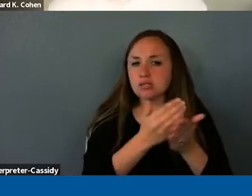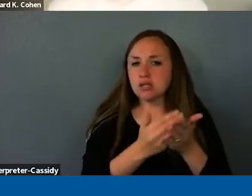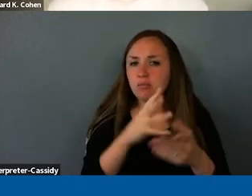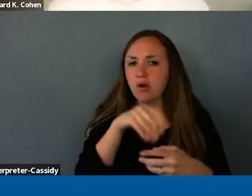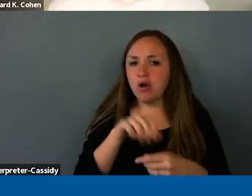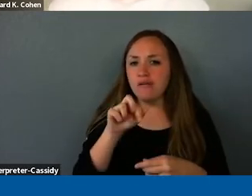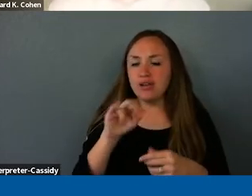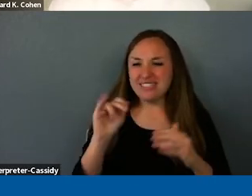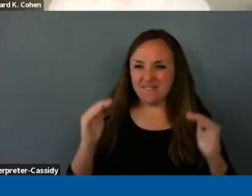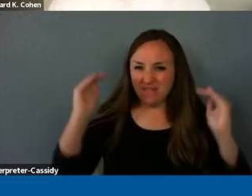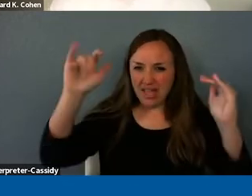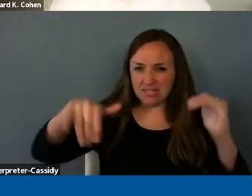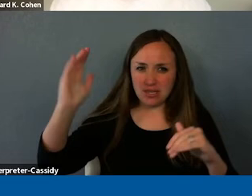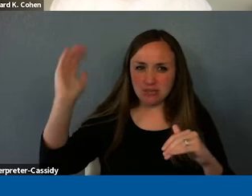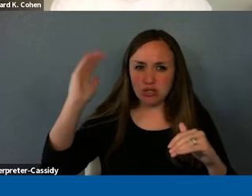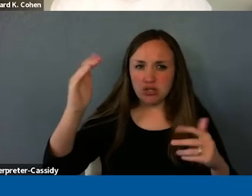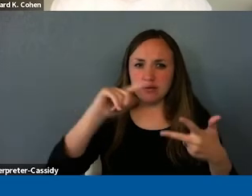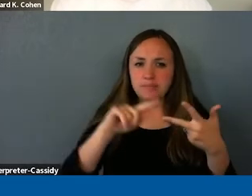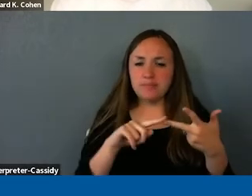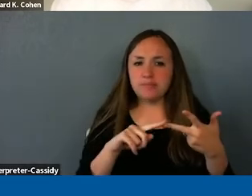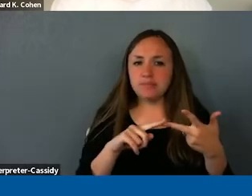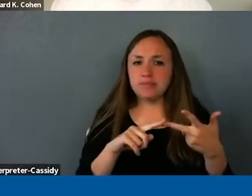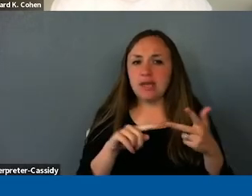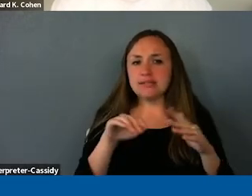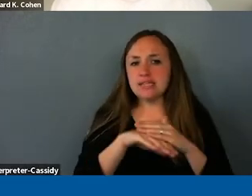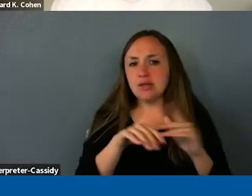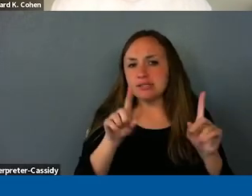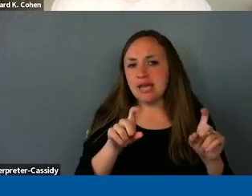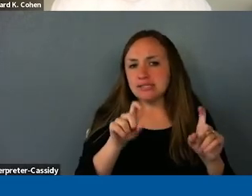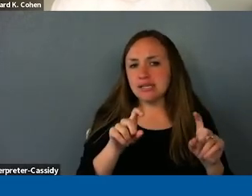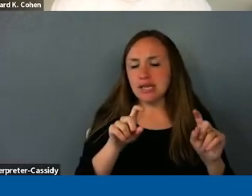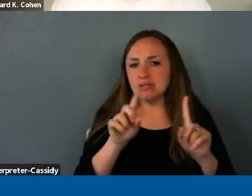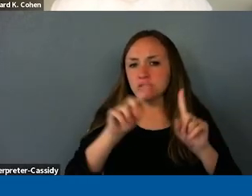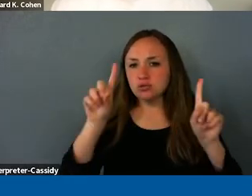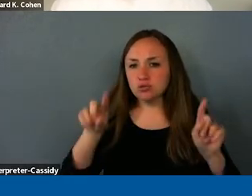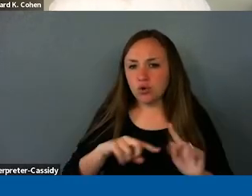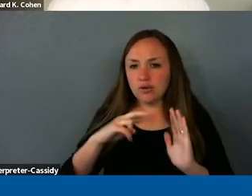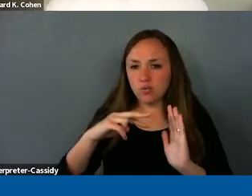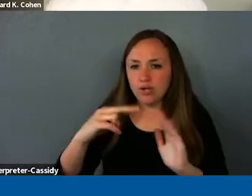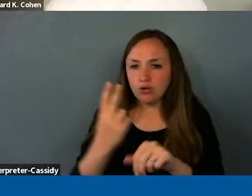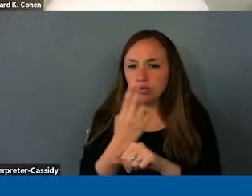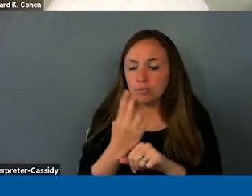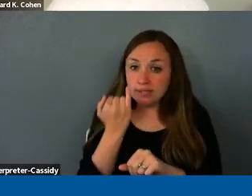of this presentation; and lastly, Accessibility: Testing and Screen Reader Use. And if you're interested in learning more from me,